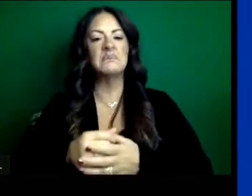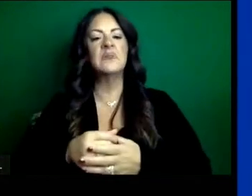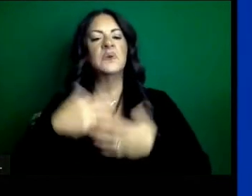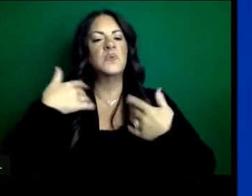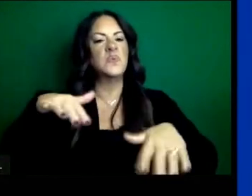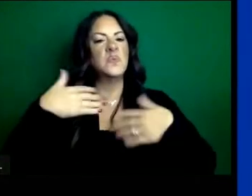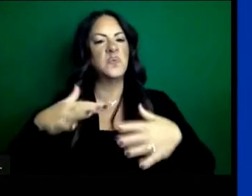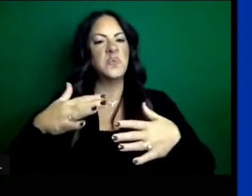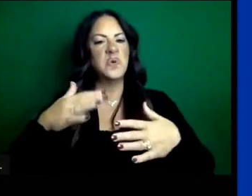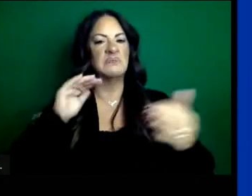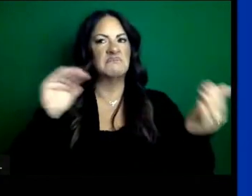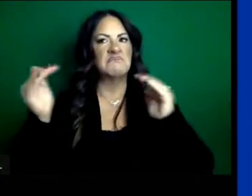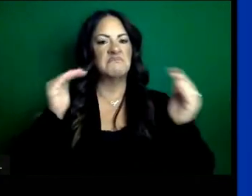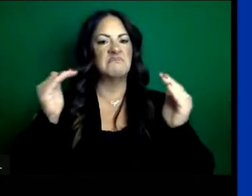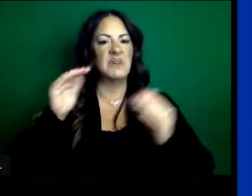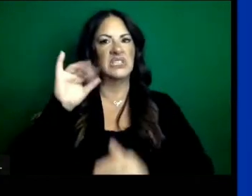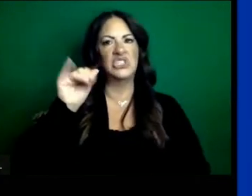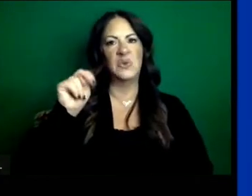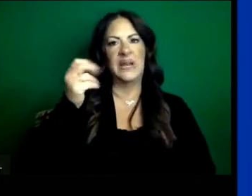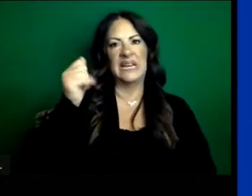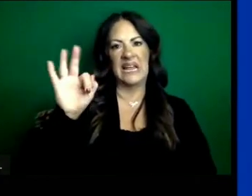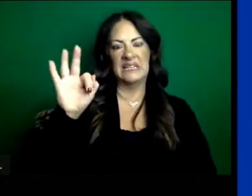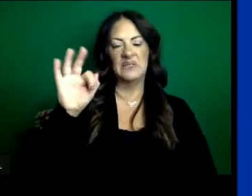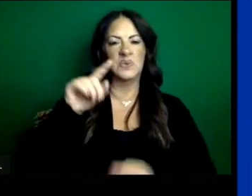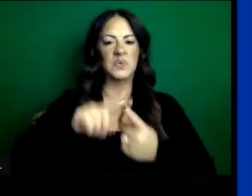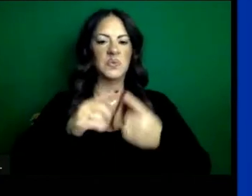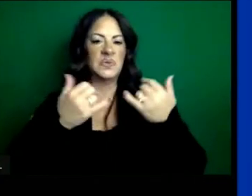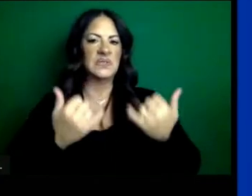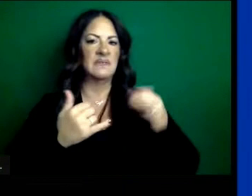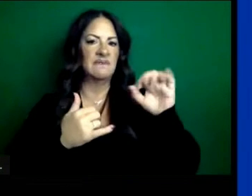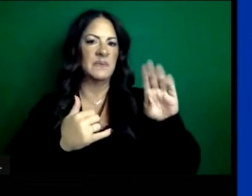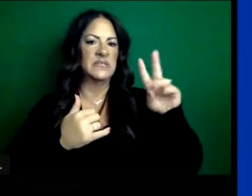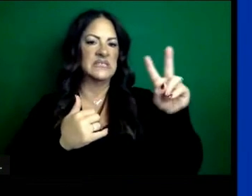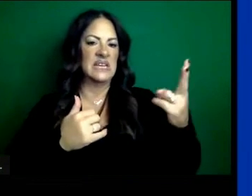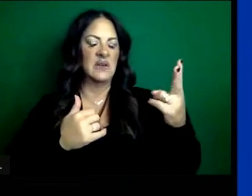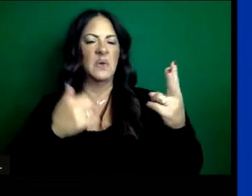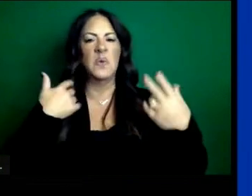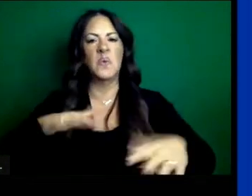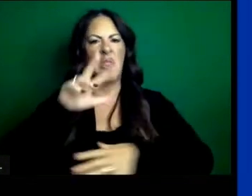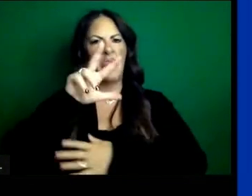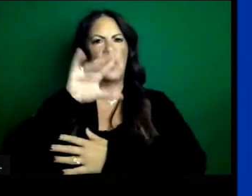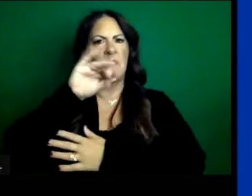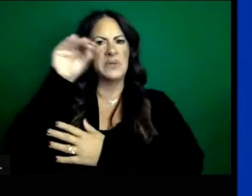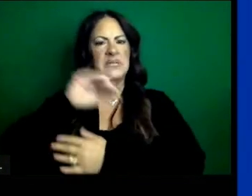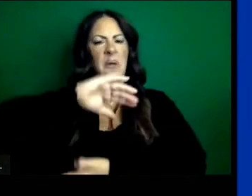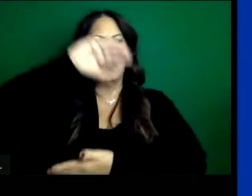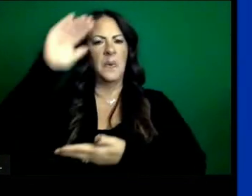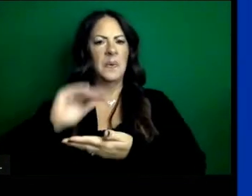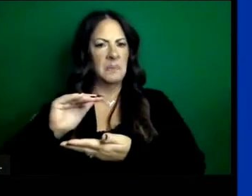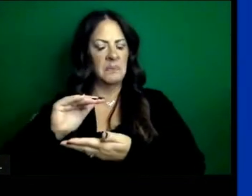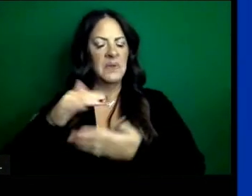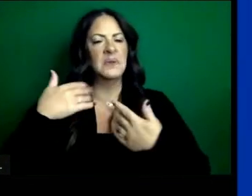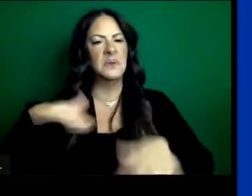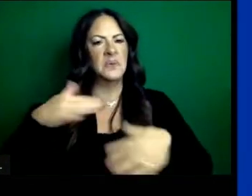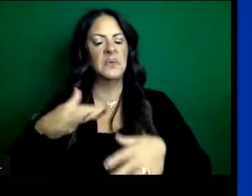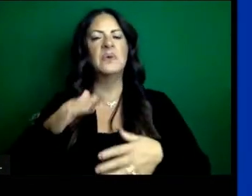POSITIVE AS WE DO EACH WEEK YOU CAN SEE WE HAVE HAD NEARLY A